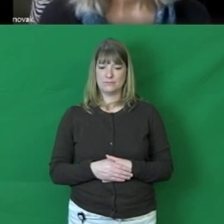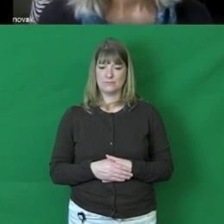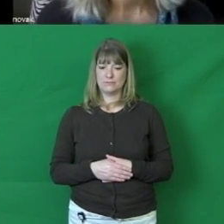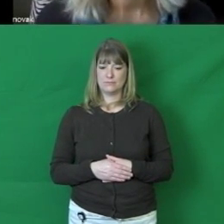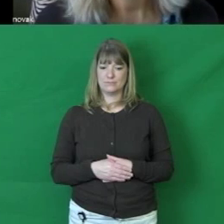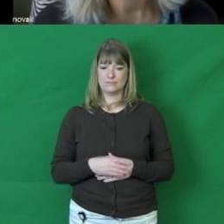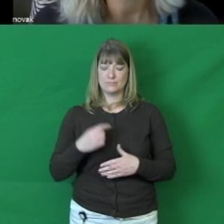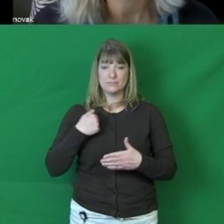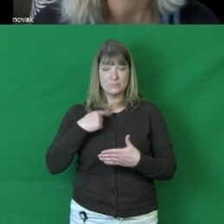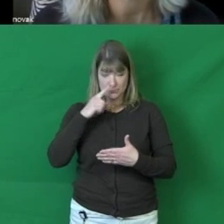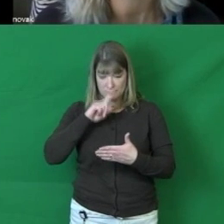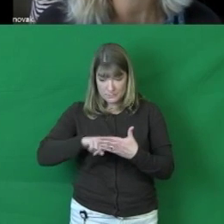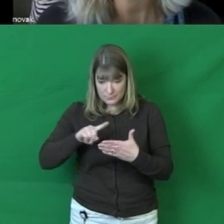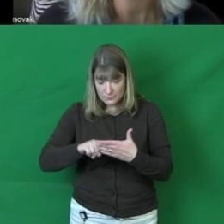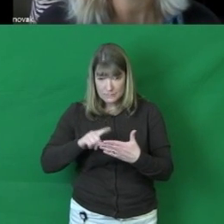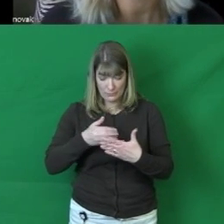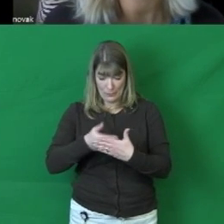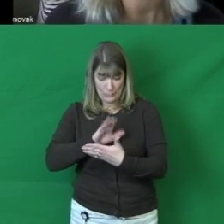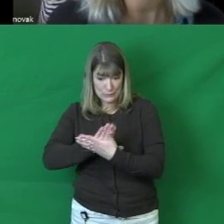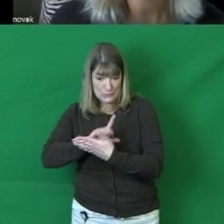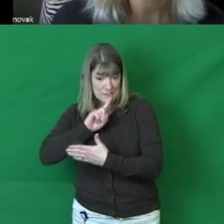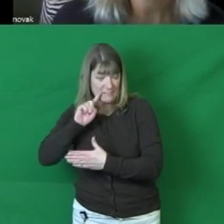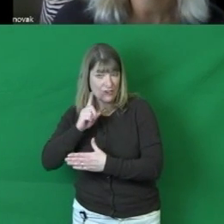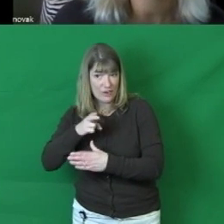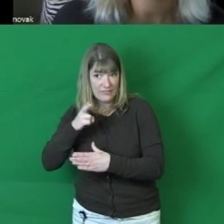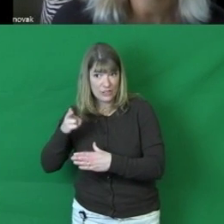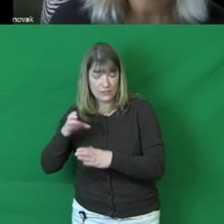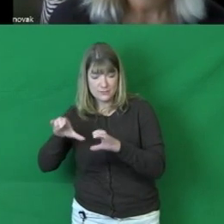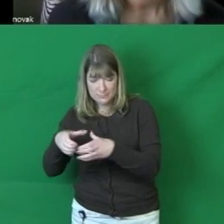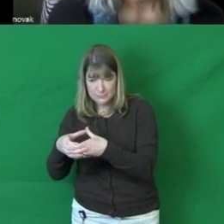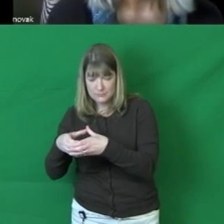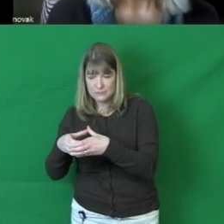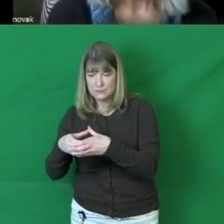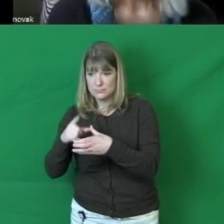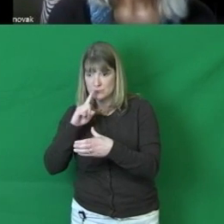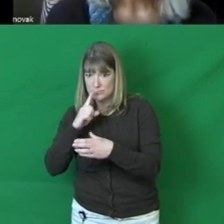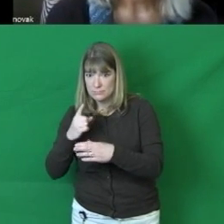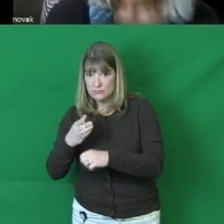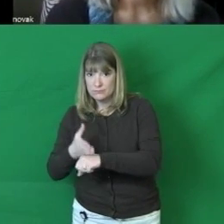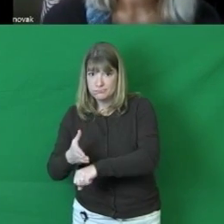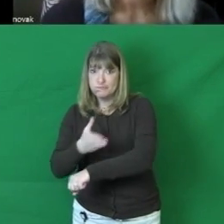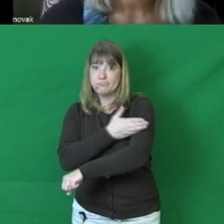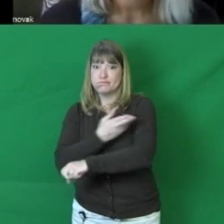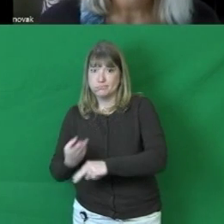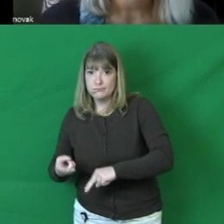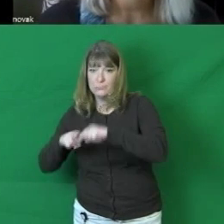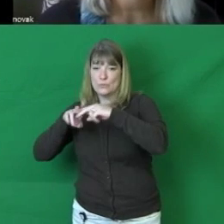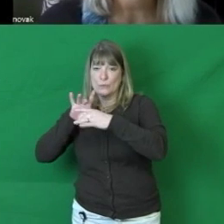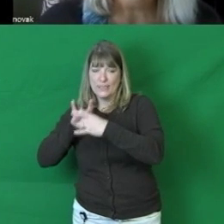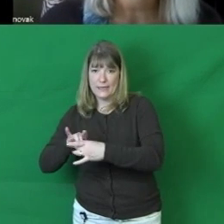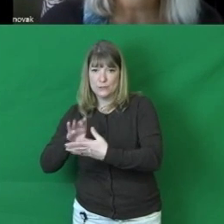I found that the preschoolers, who are Deaf or hard of hearing made the most gains in the rhythmic